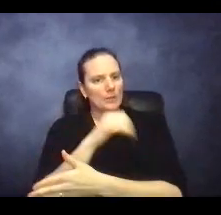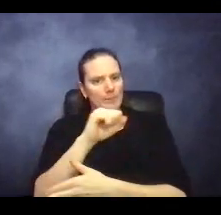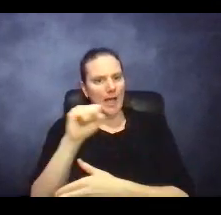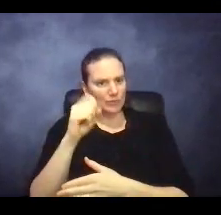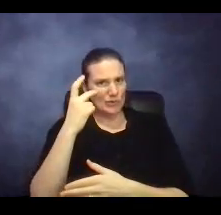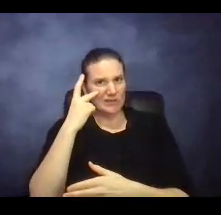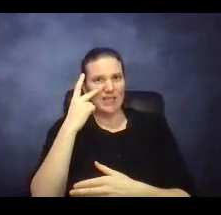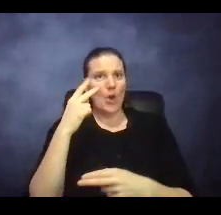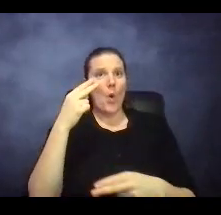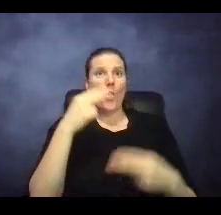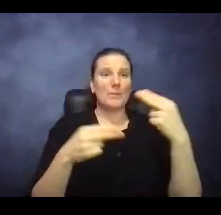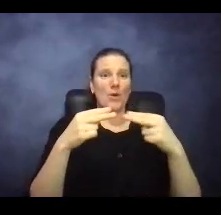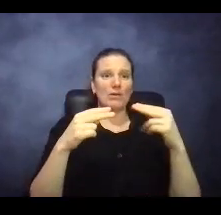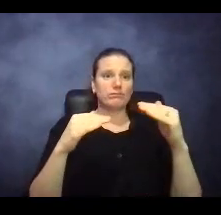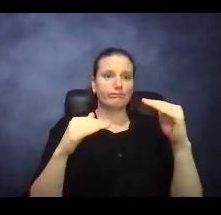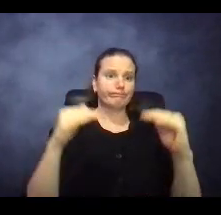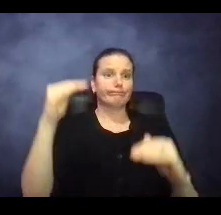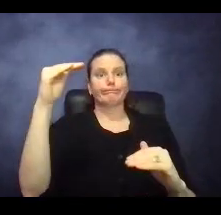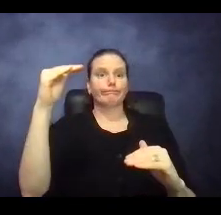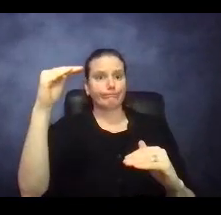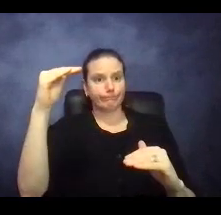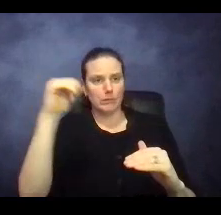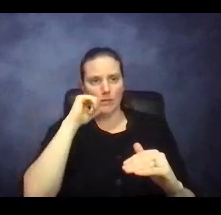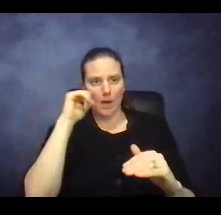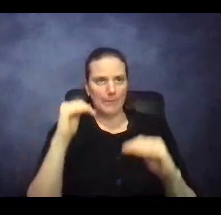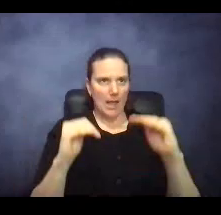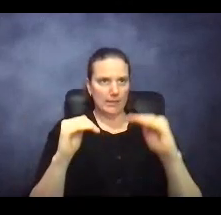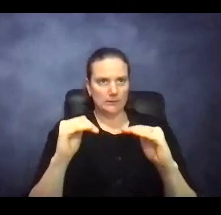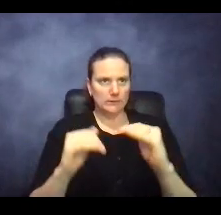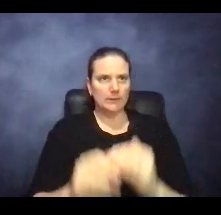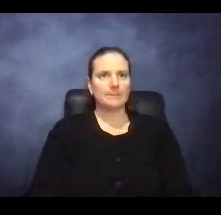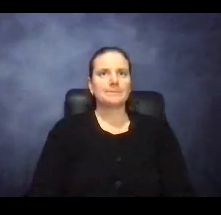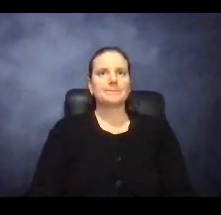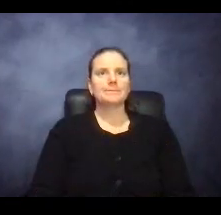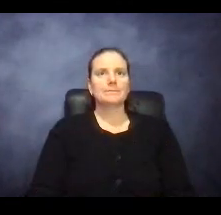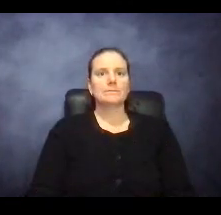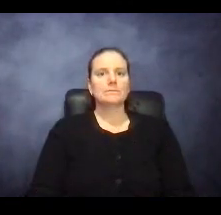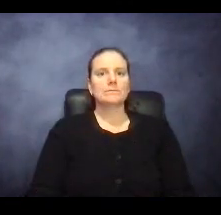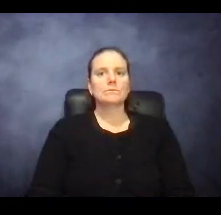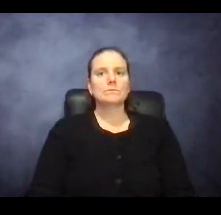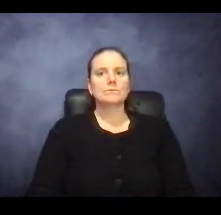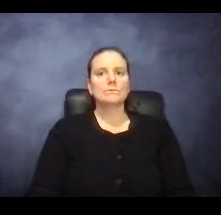So one of the reasons that, well, you know, women will experience such severity of symptoms in